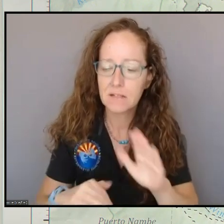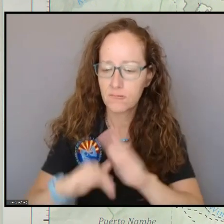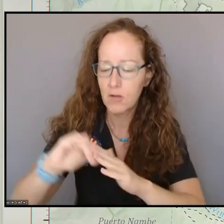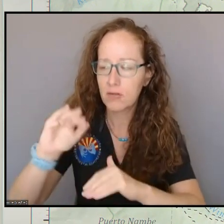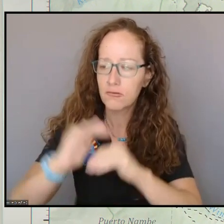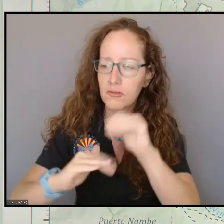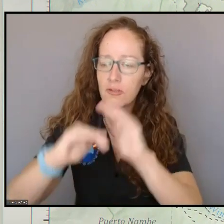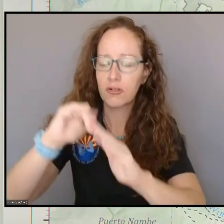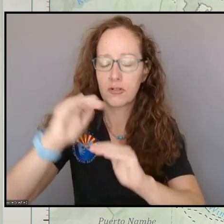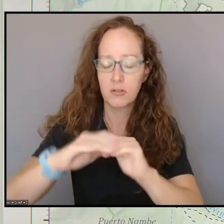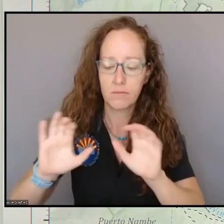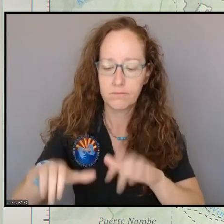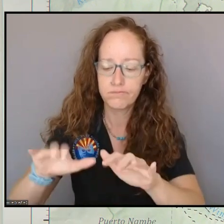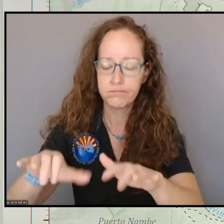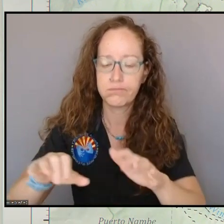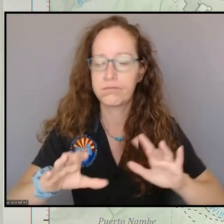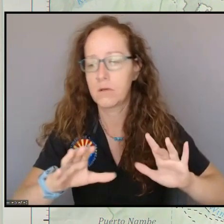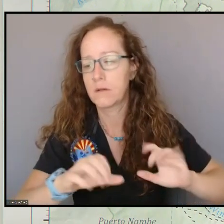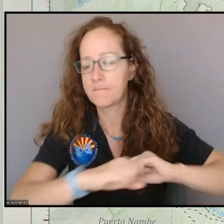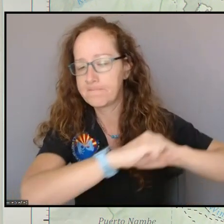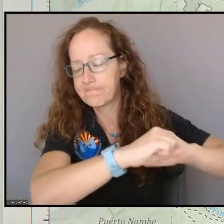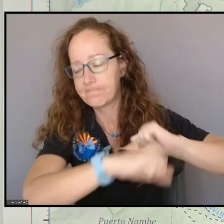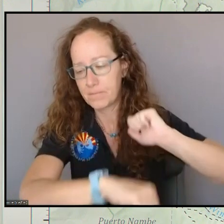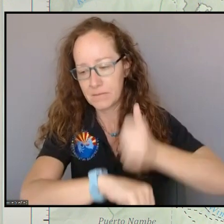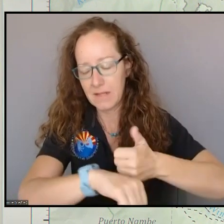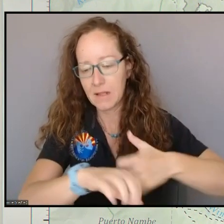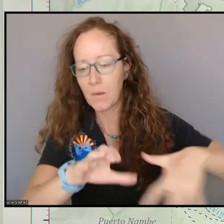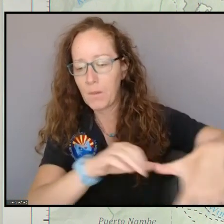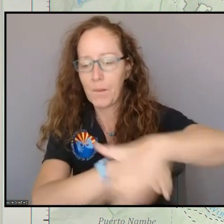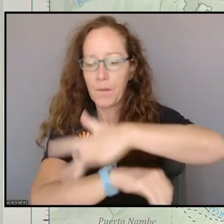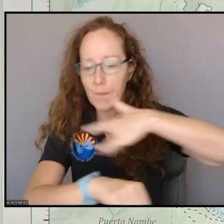update and validate that defensible space around the